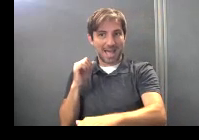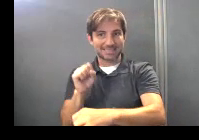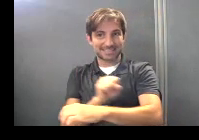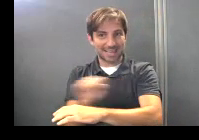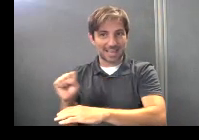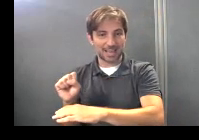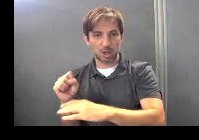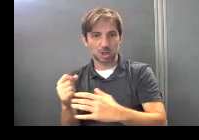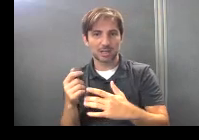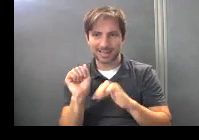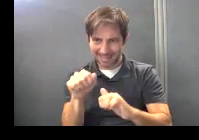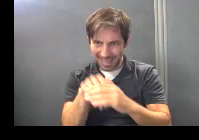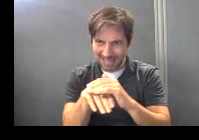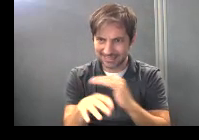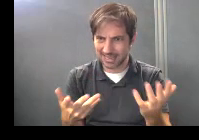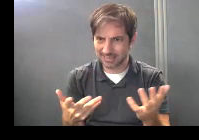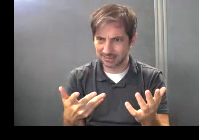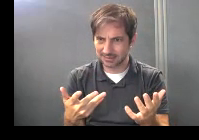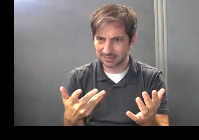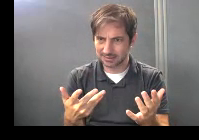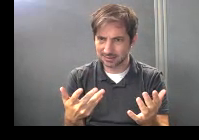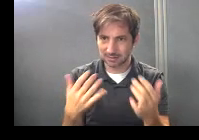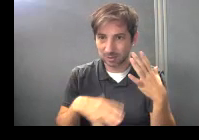CAN YOU ACCESS THE BACKSTAGE AREA DRESSING ROOM, RESTROOM.